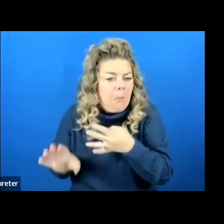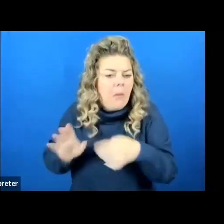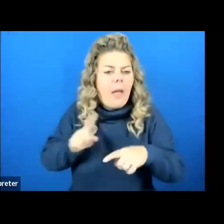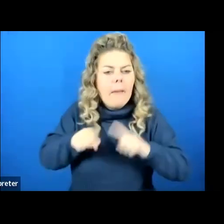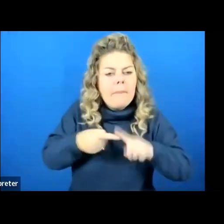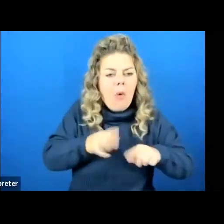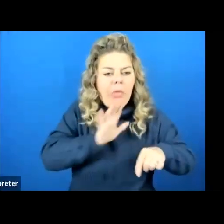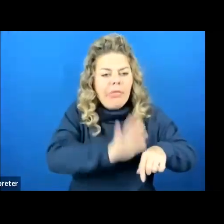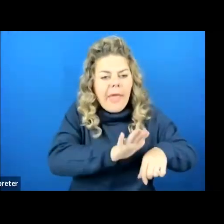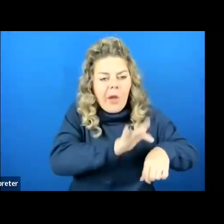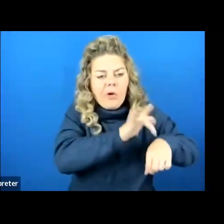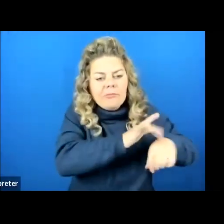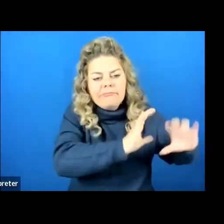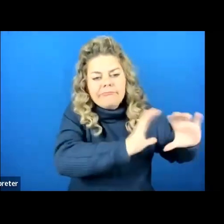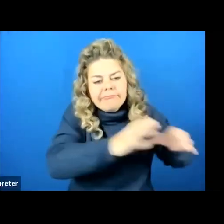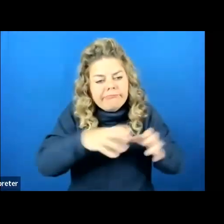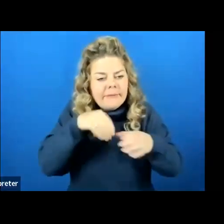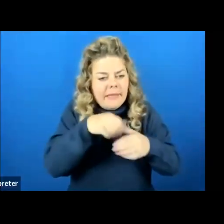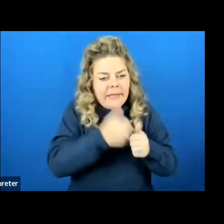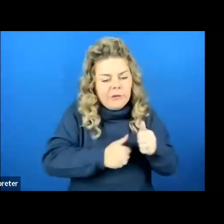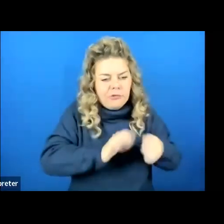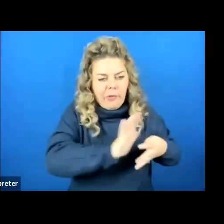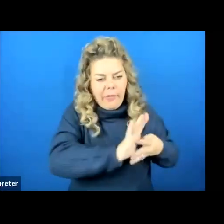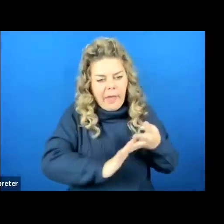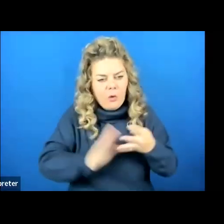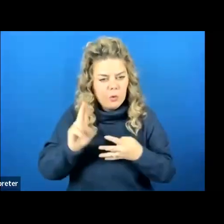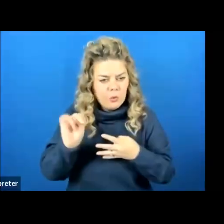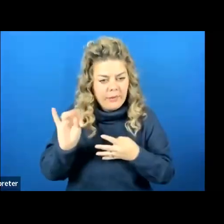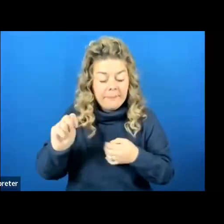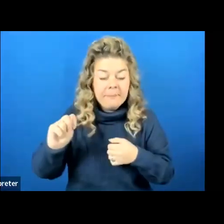that's happening within our units. So the first person we're going